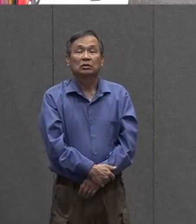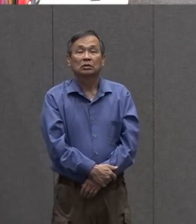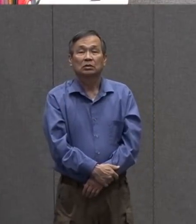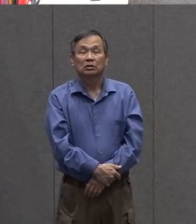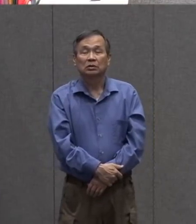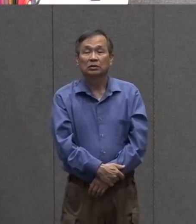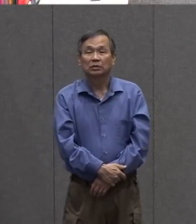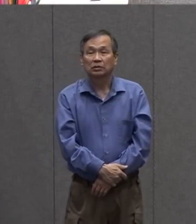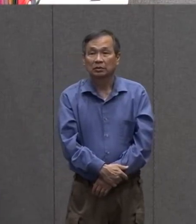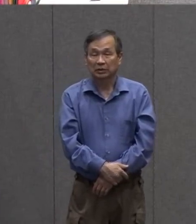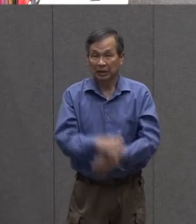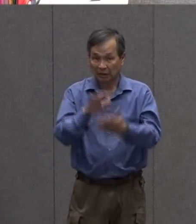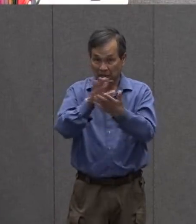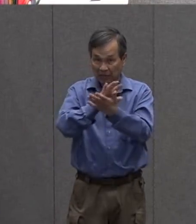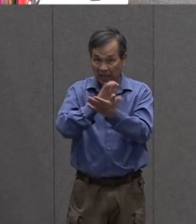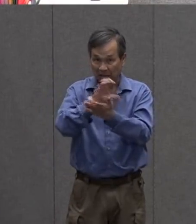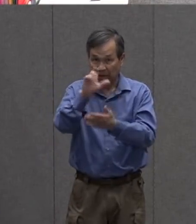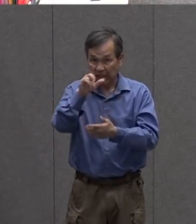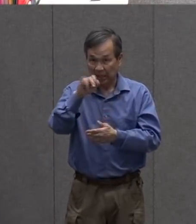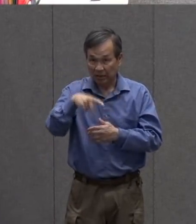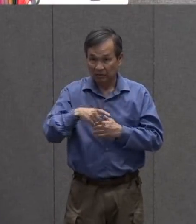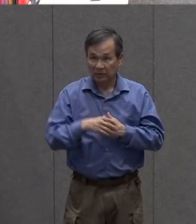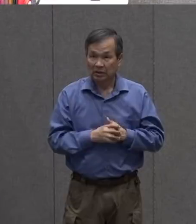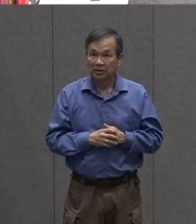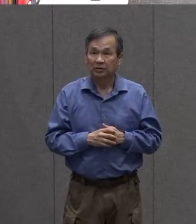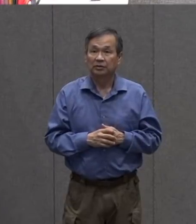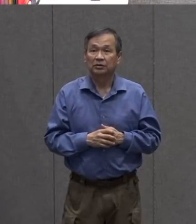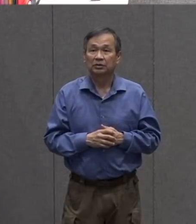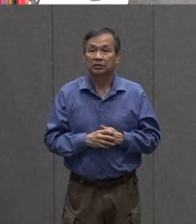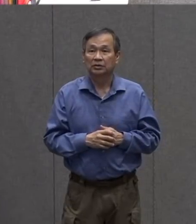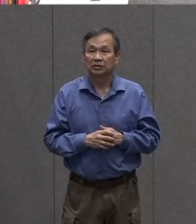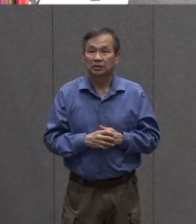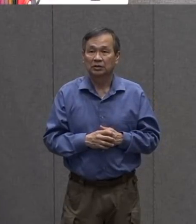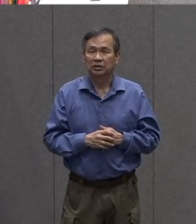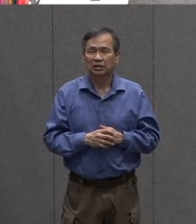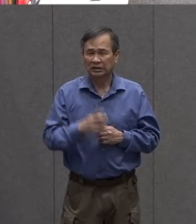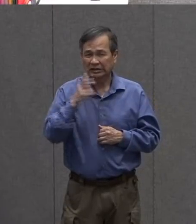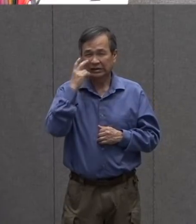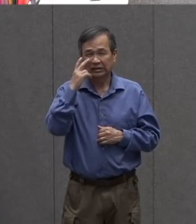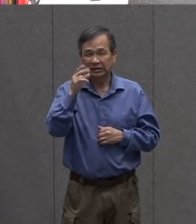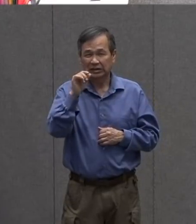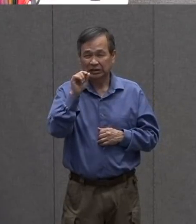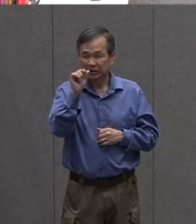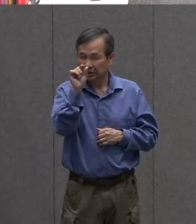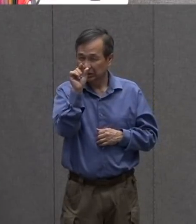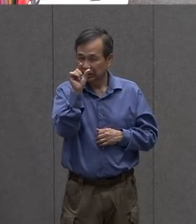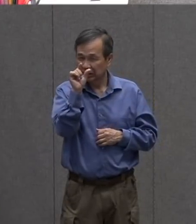so that there's this little part right here, the small part like the tiniest gap.